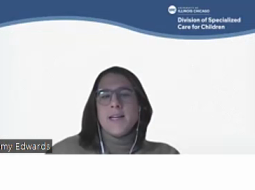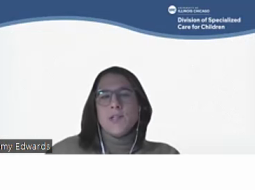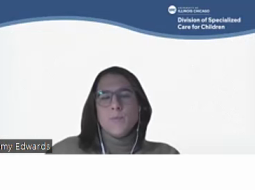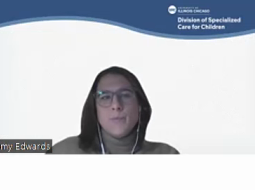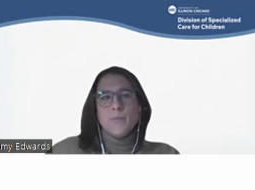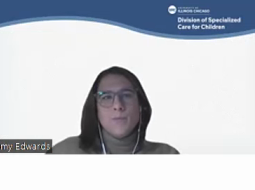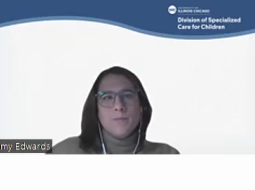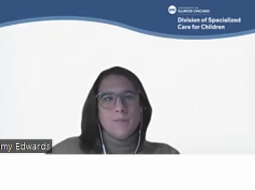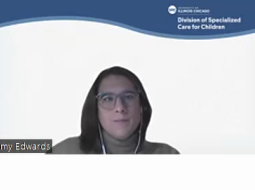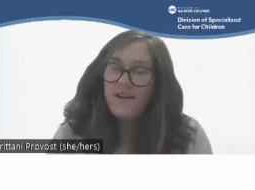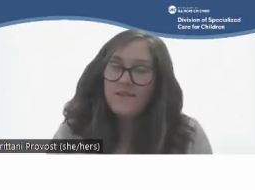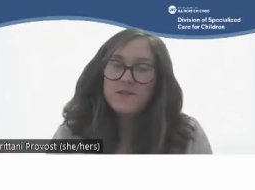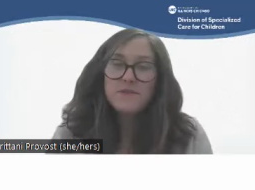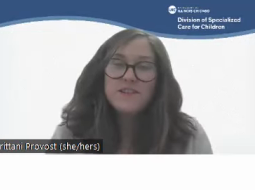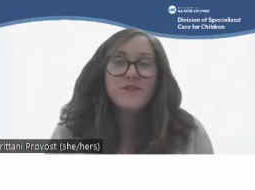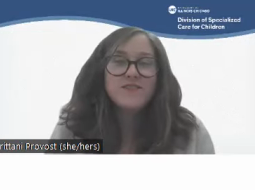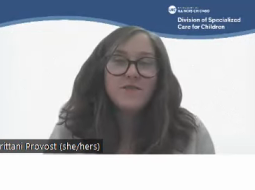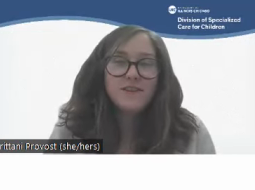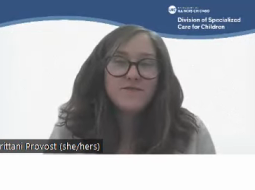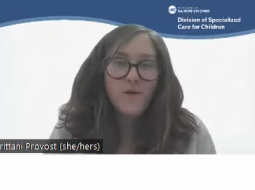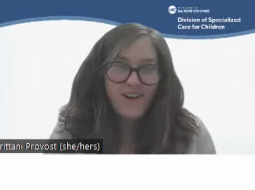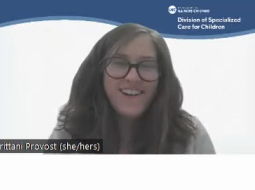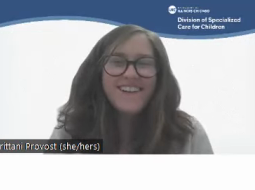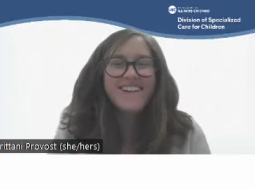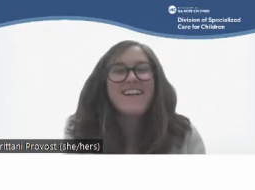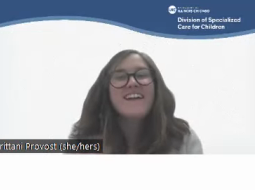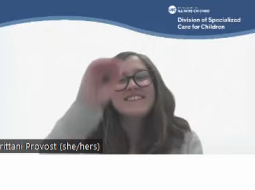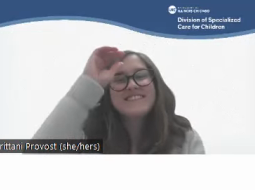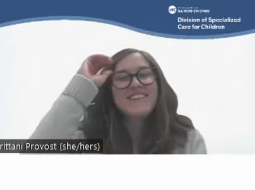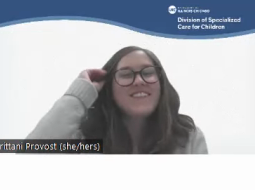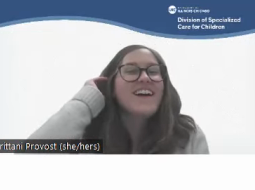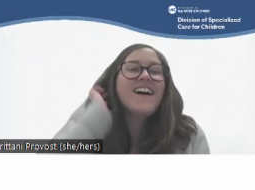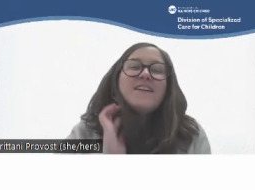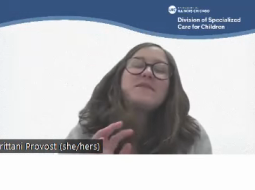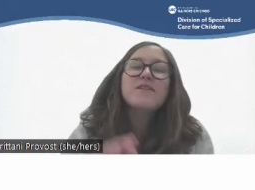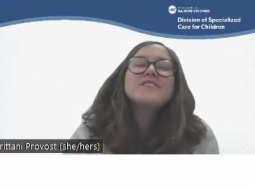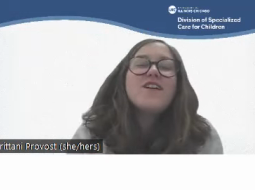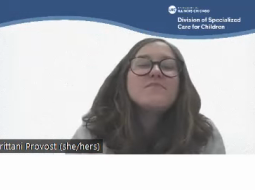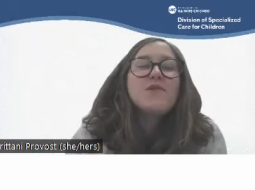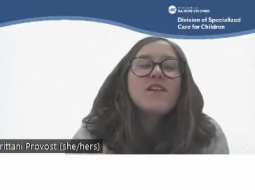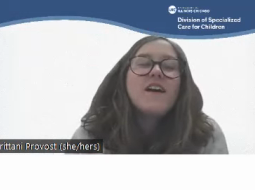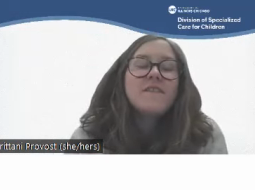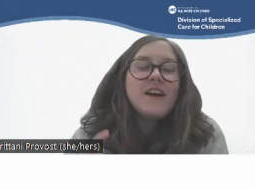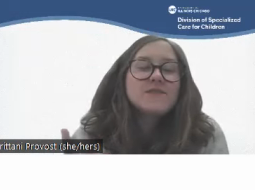age well we'll split the difference generally it's four so um and we're going to talk more at the